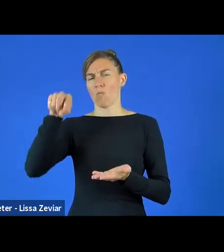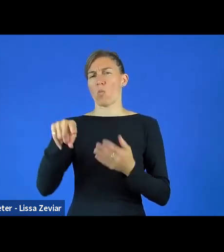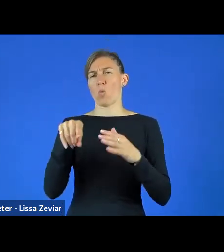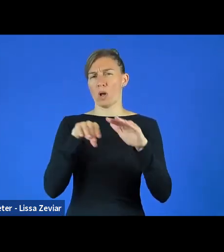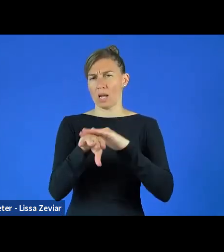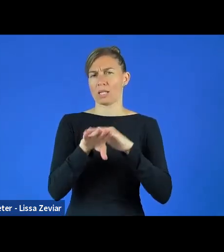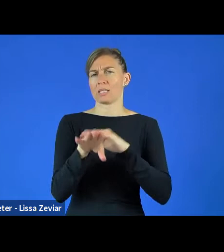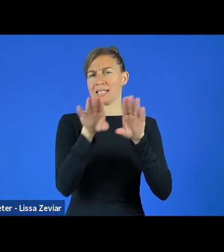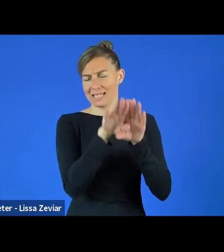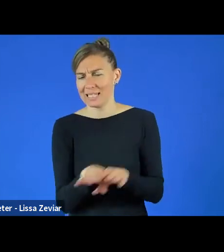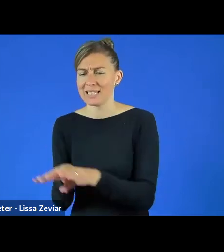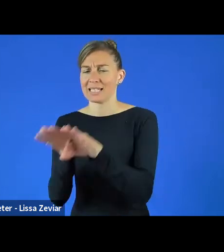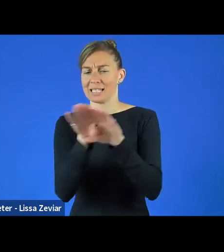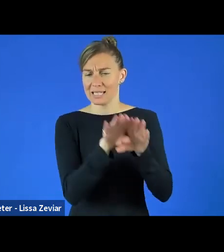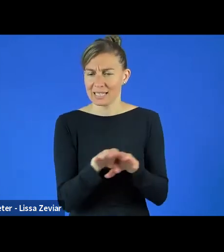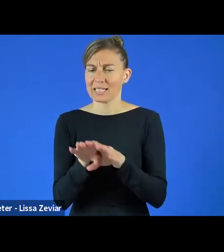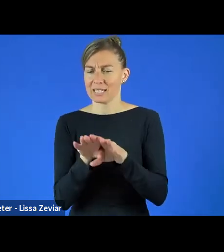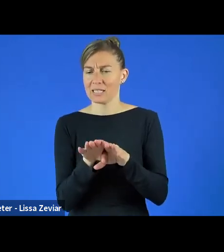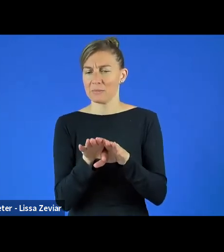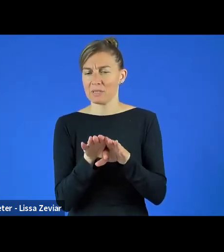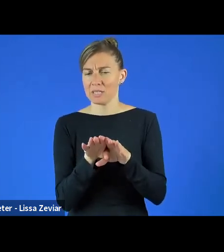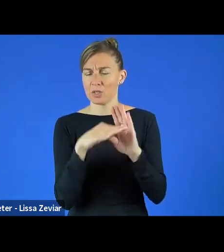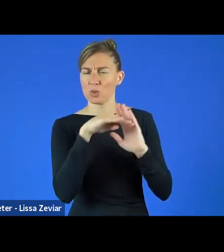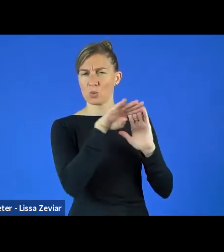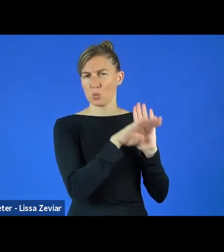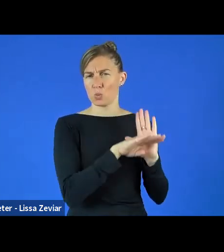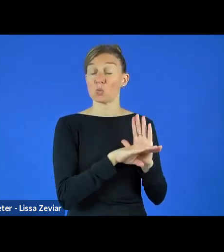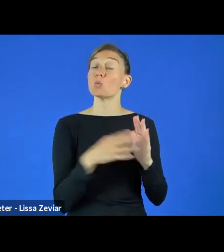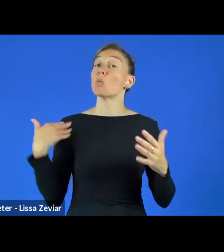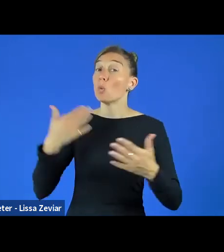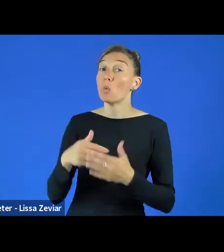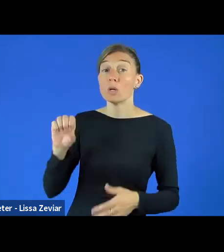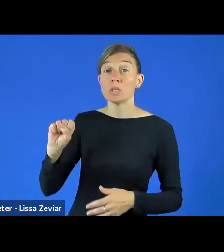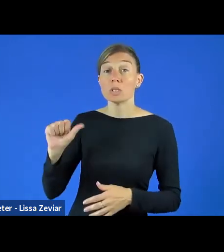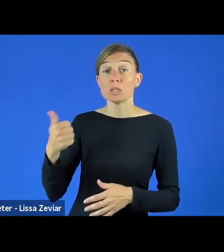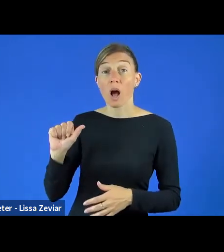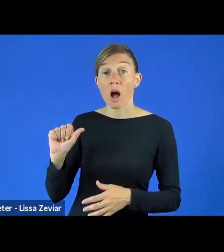What we have seen in SAGA is the knowledge about accessibility